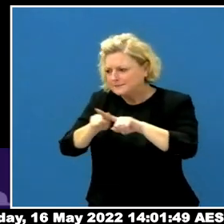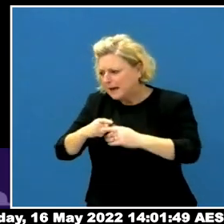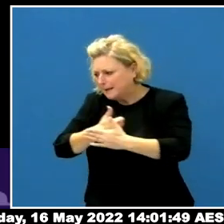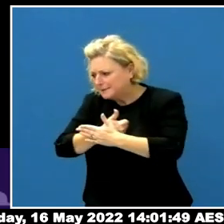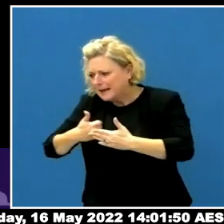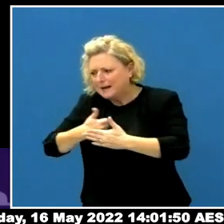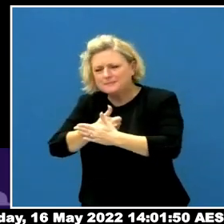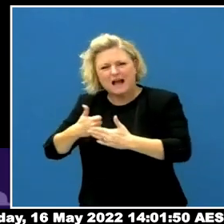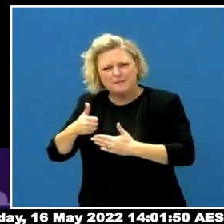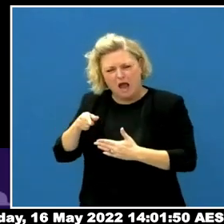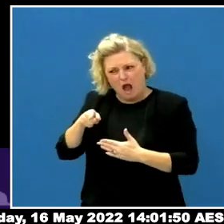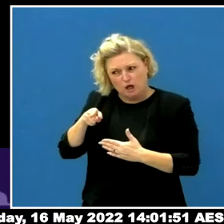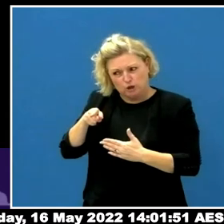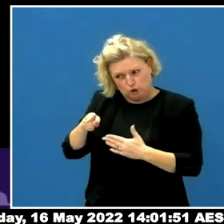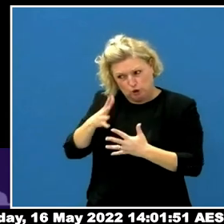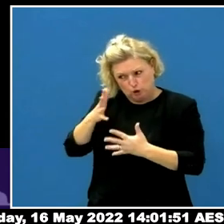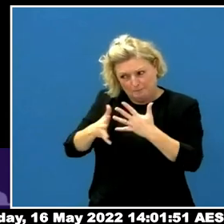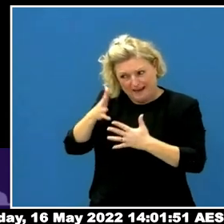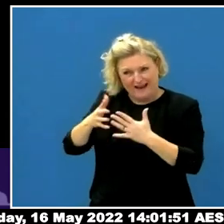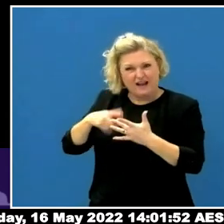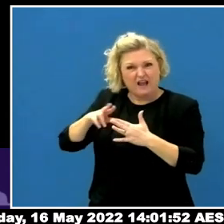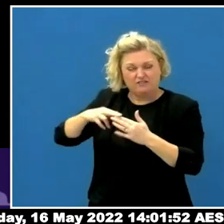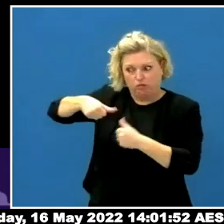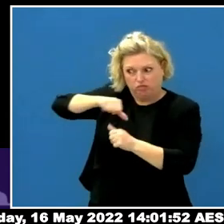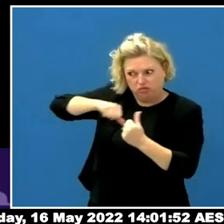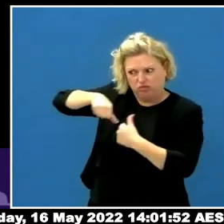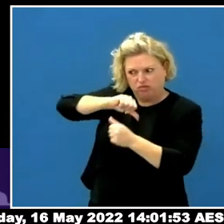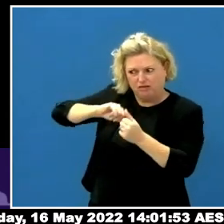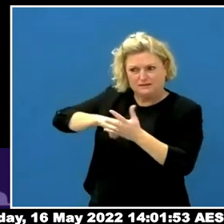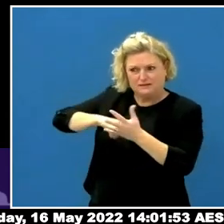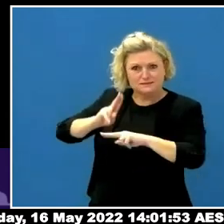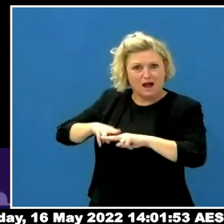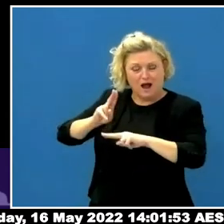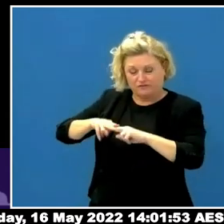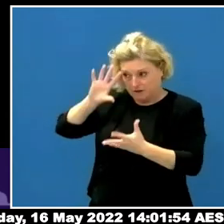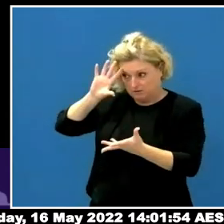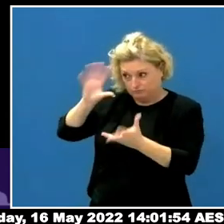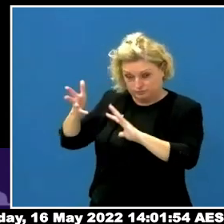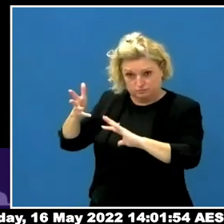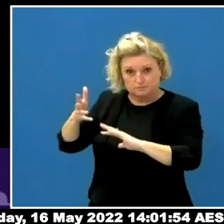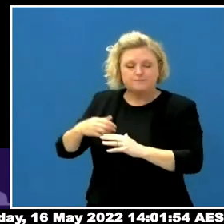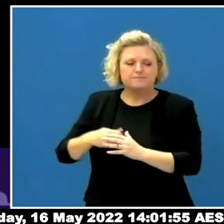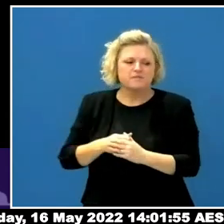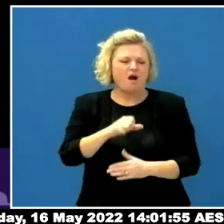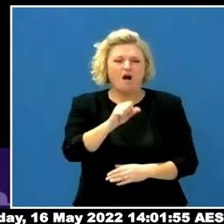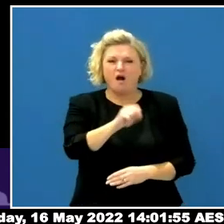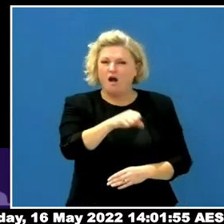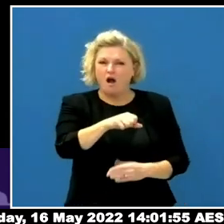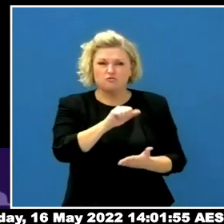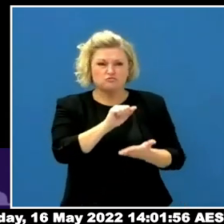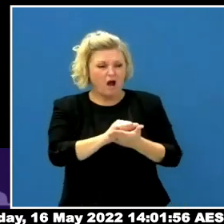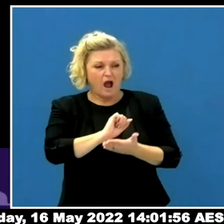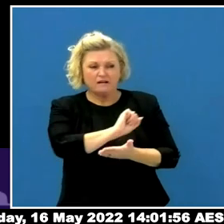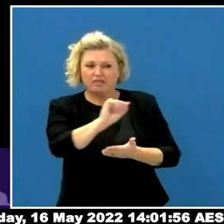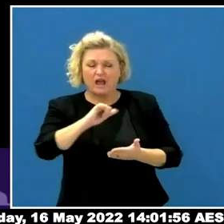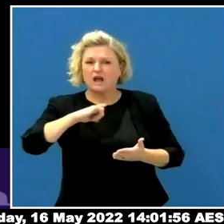They had so many different Team Leaders and so many different staff. You didn't know who was going to come to pick him up.